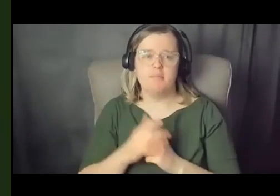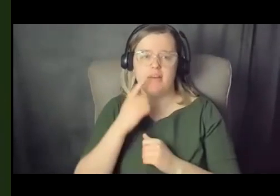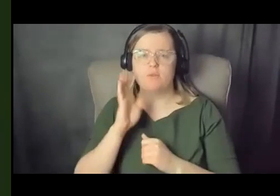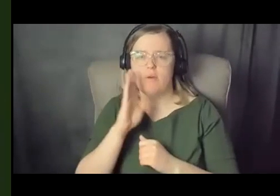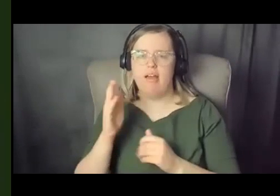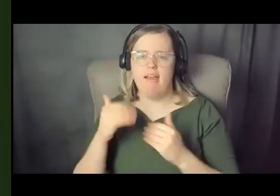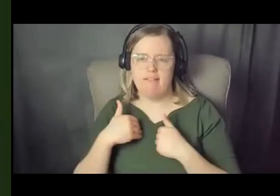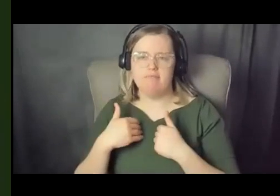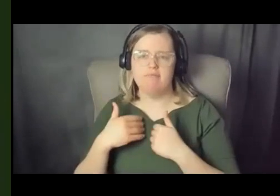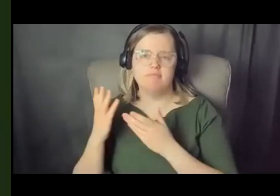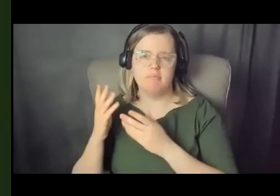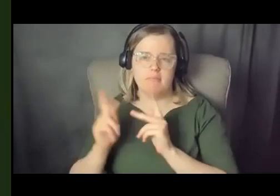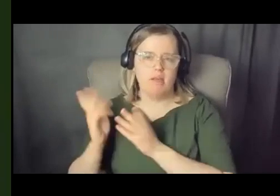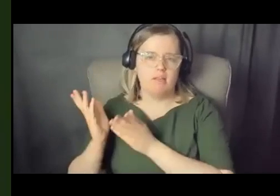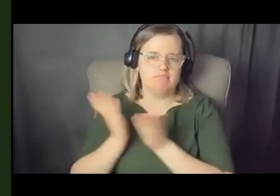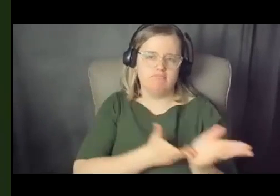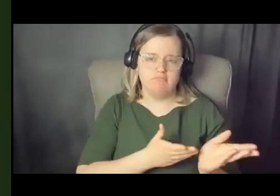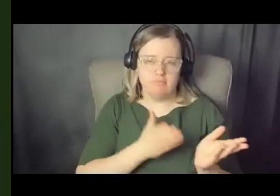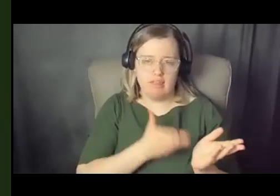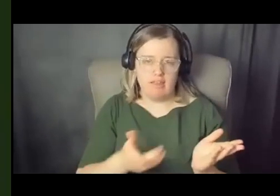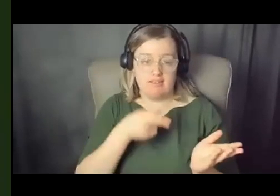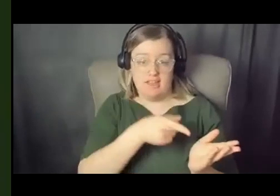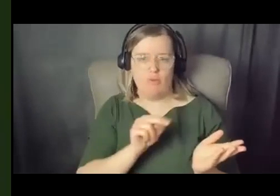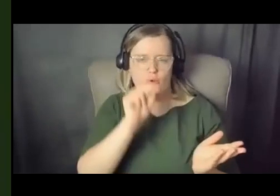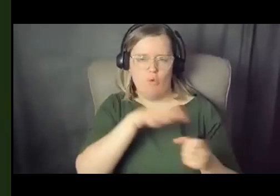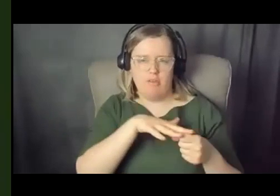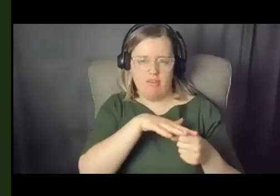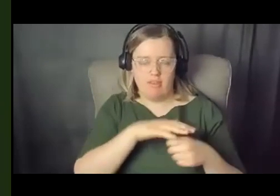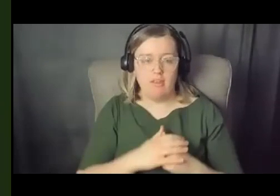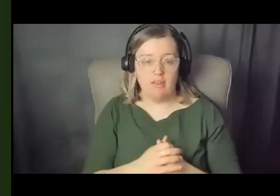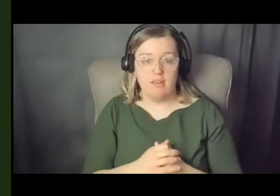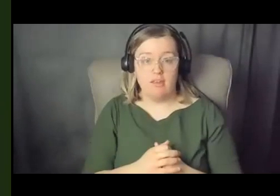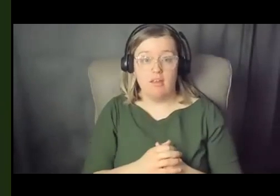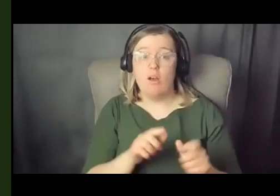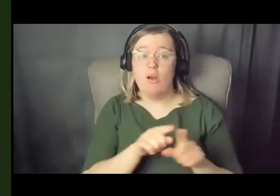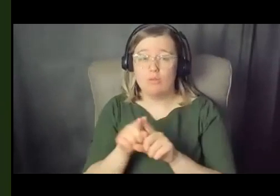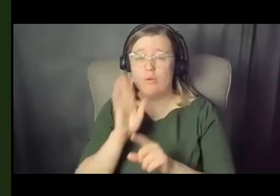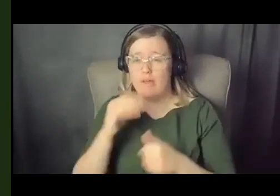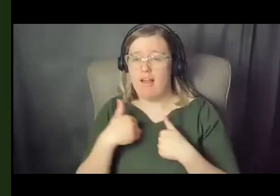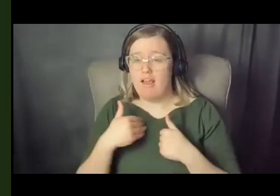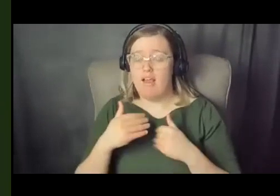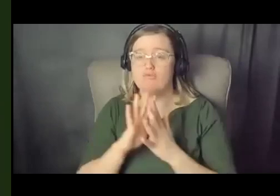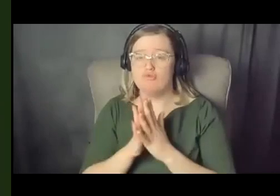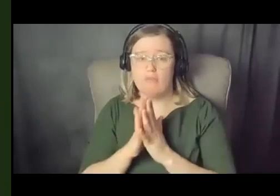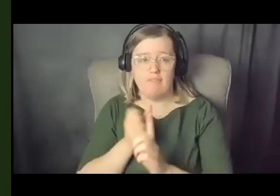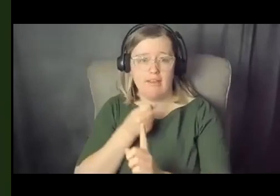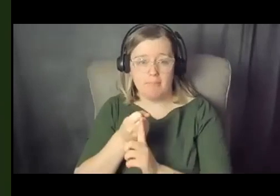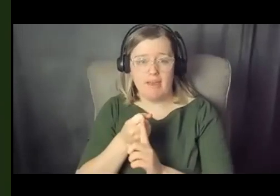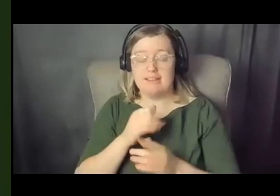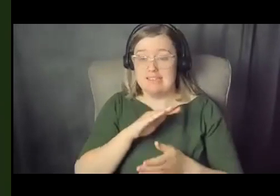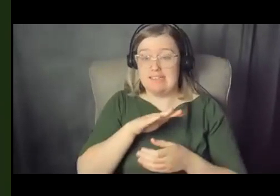And there's also traffic impacts at the central section, as I